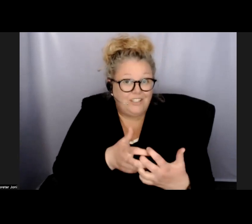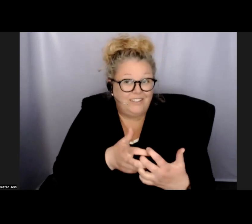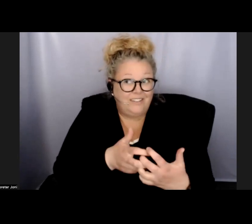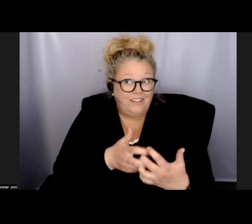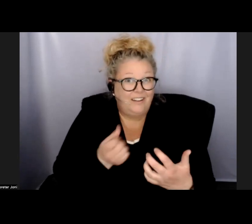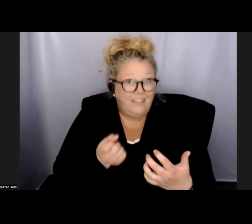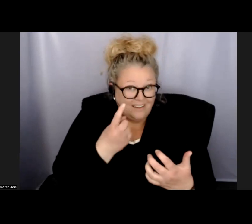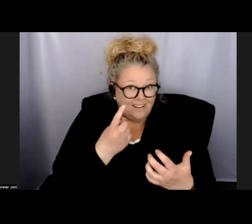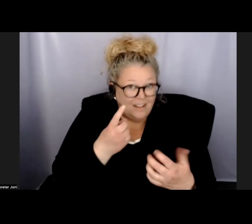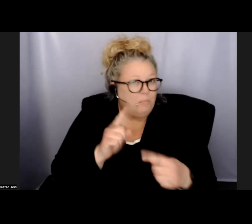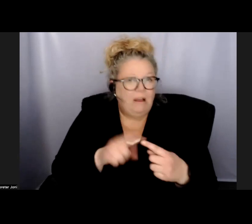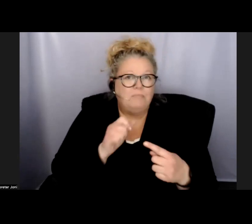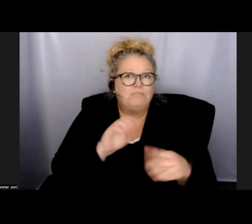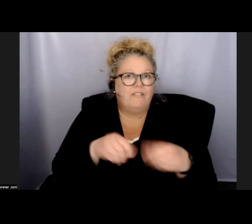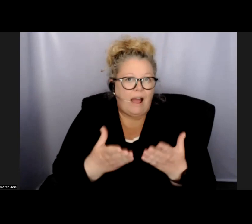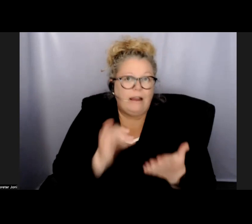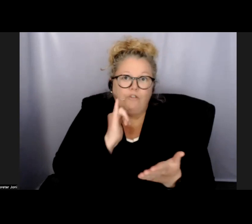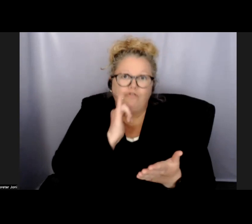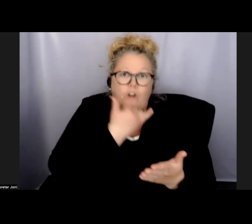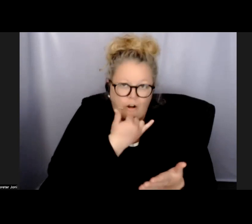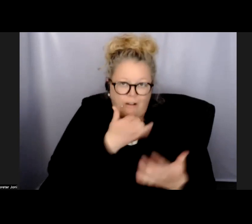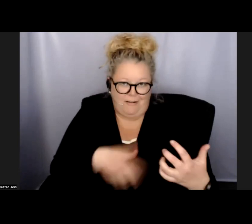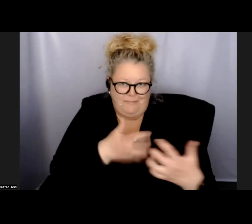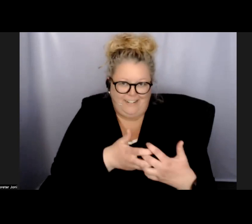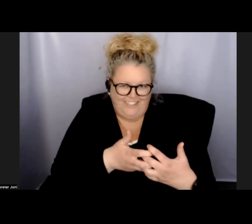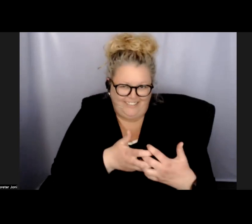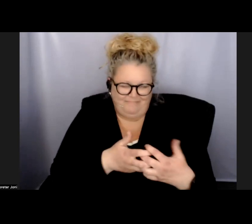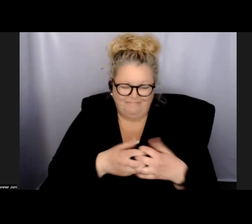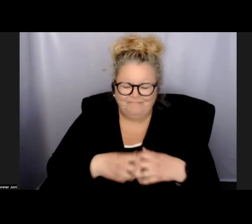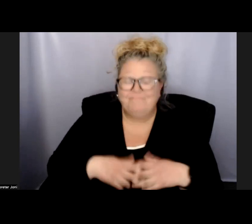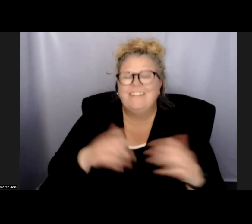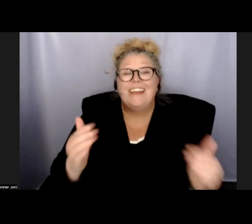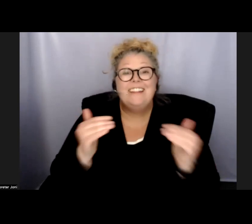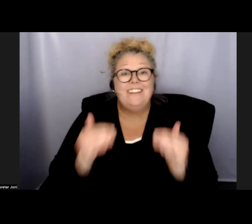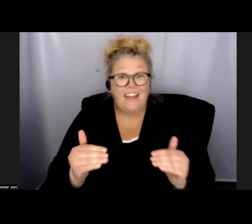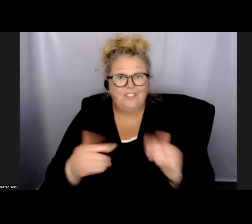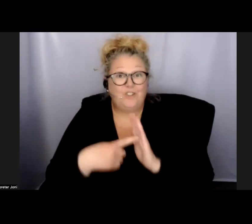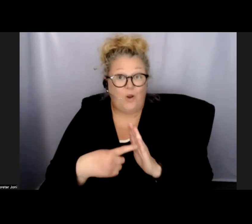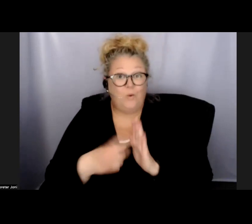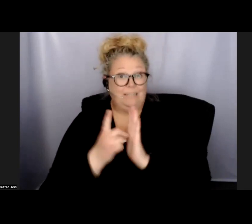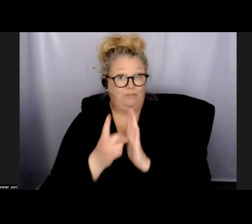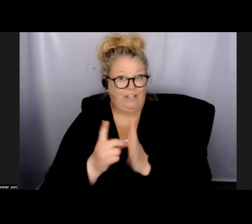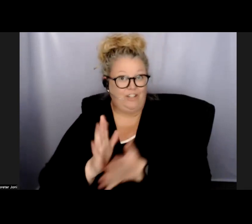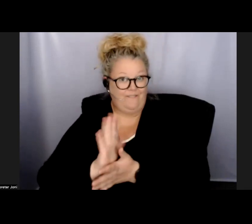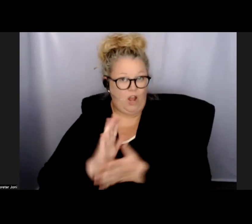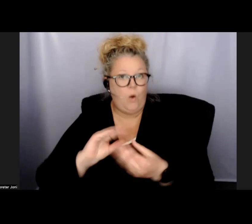provided in the correct way. next we'll show you demonstration video number six. this is